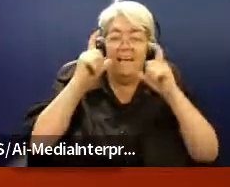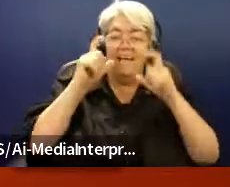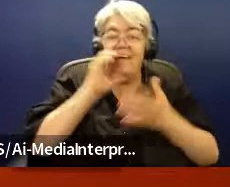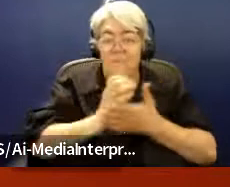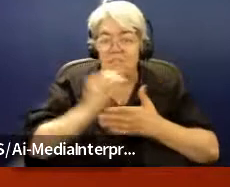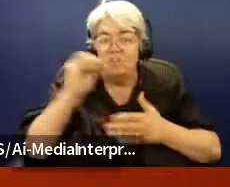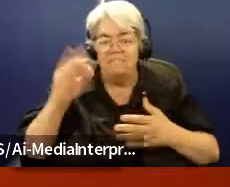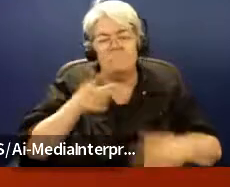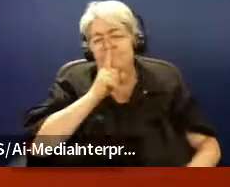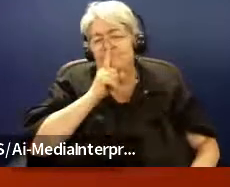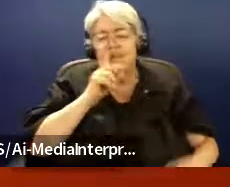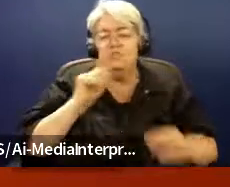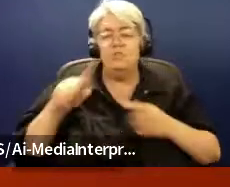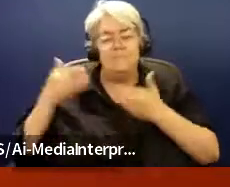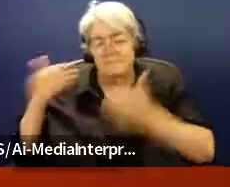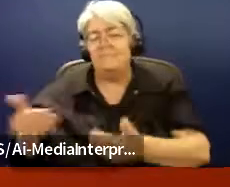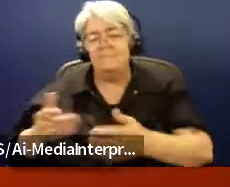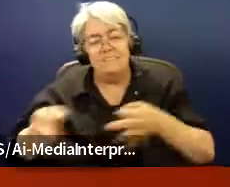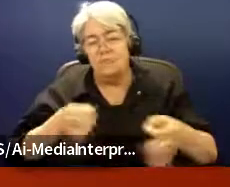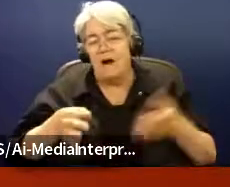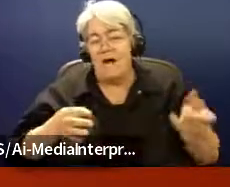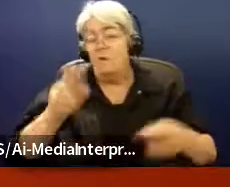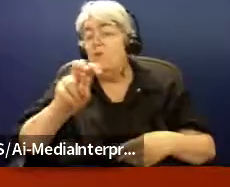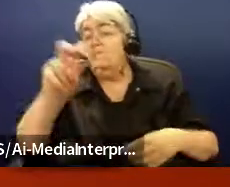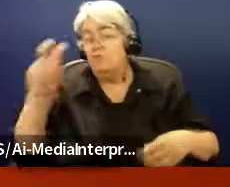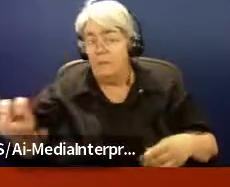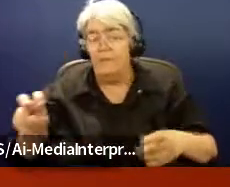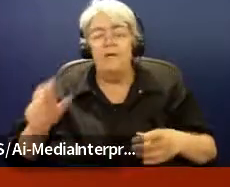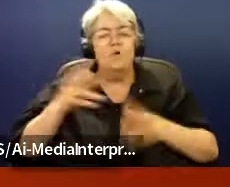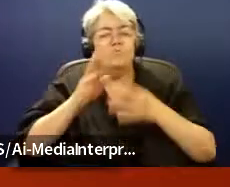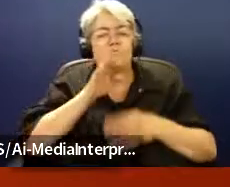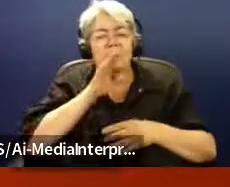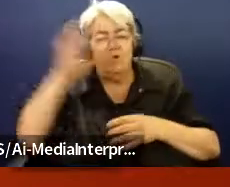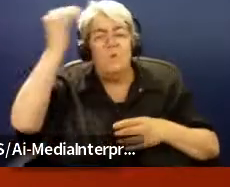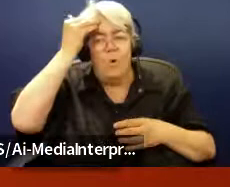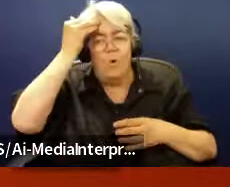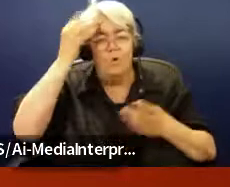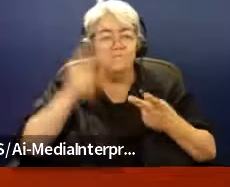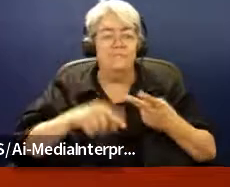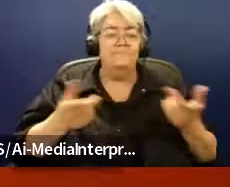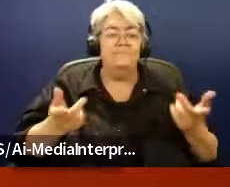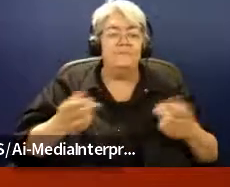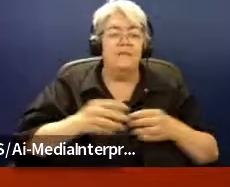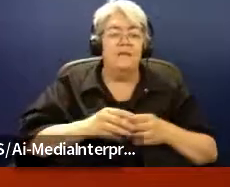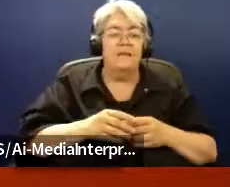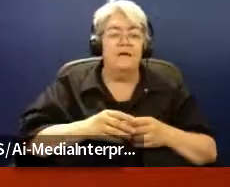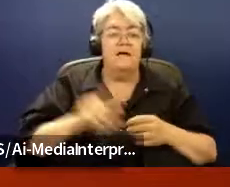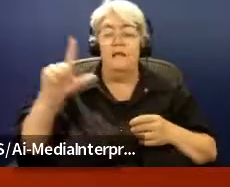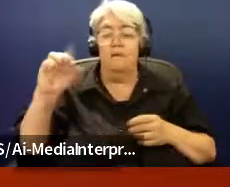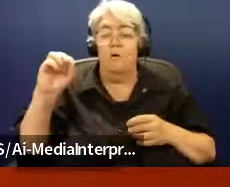photo of, image of, graphic of and just describe what you are seeing.